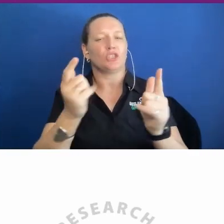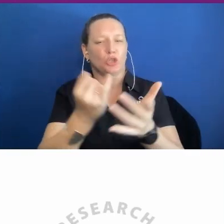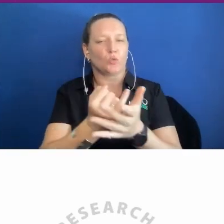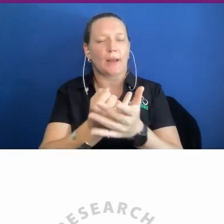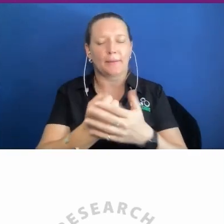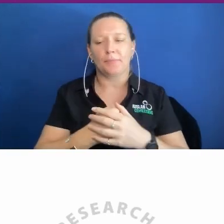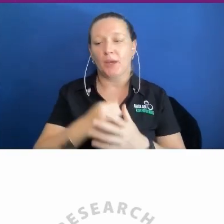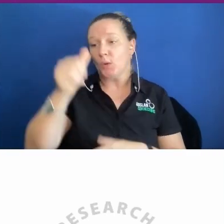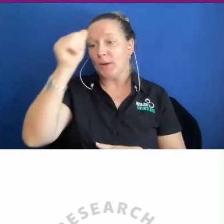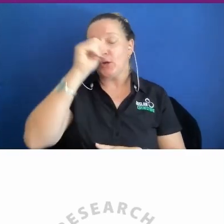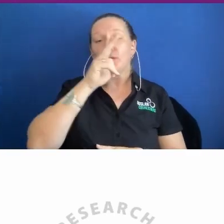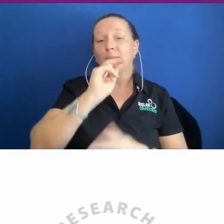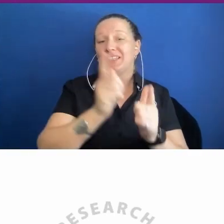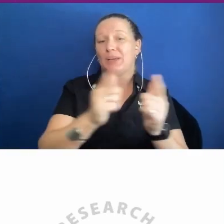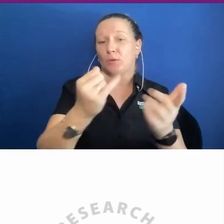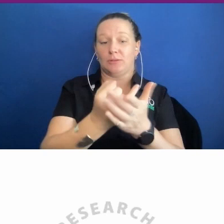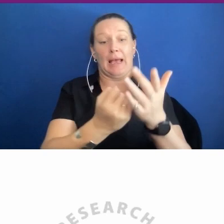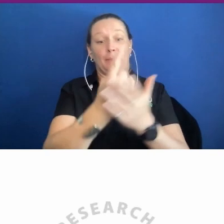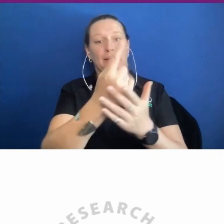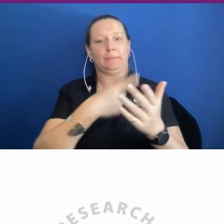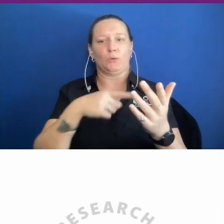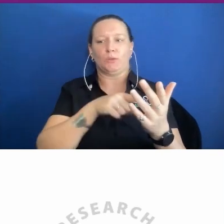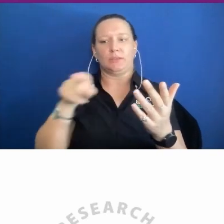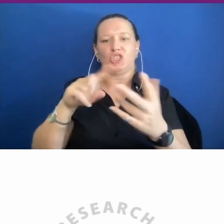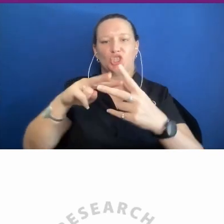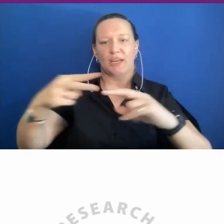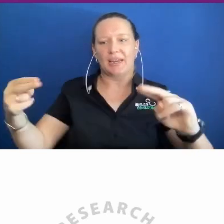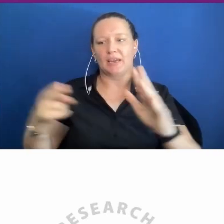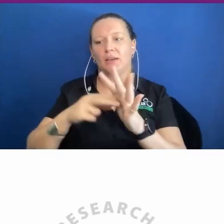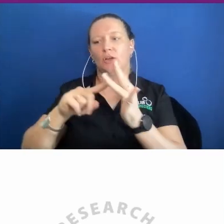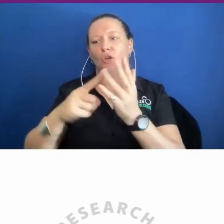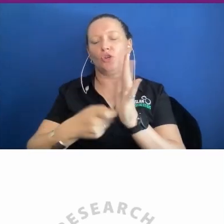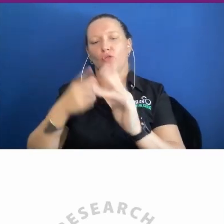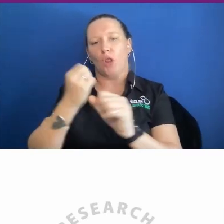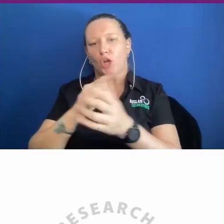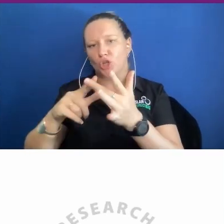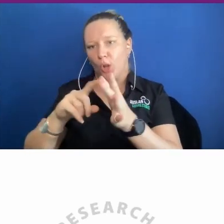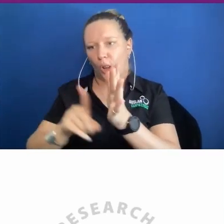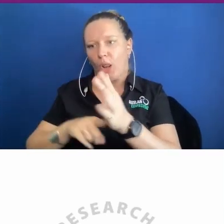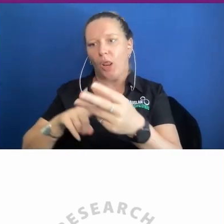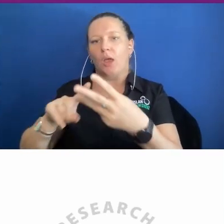genetic neurological and environmental factors and we know that genetic factors are thought to